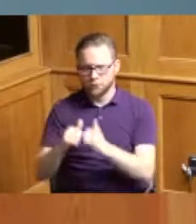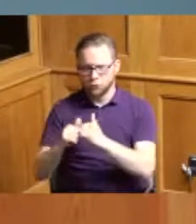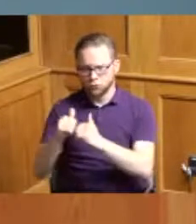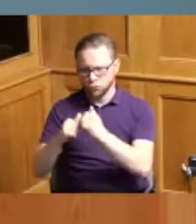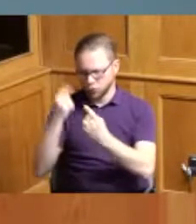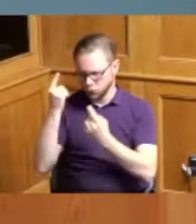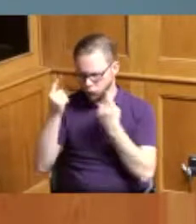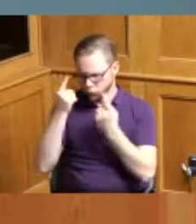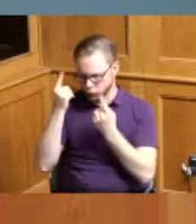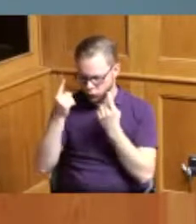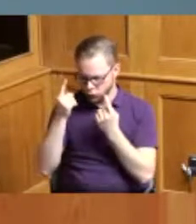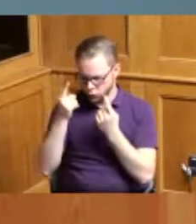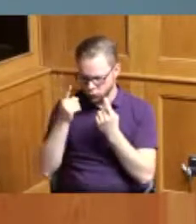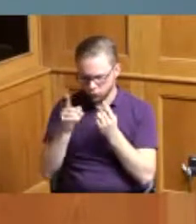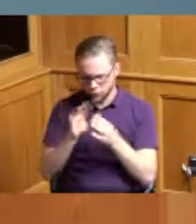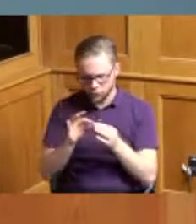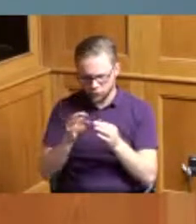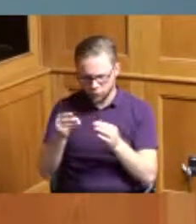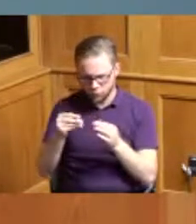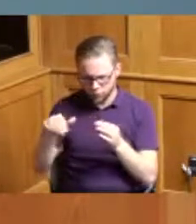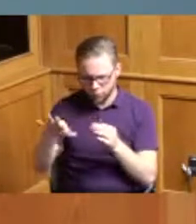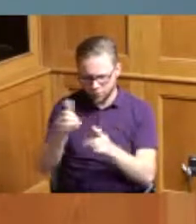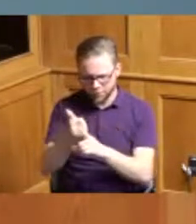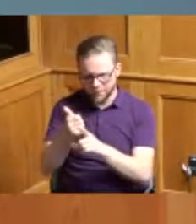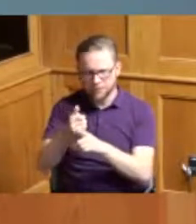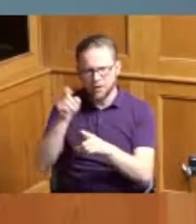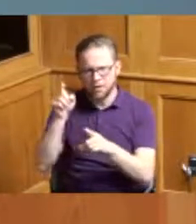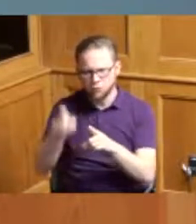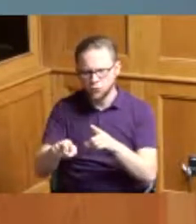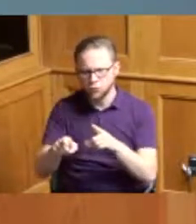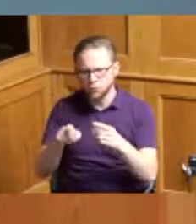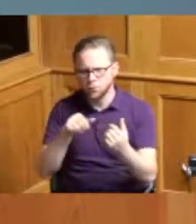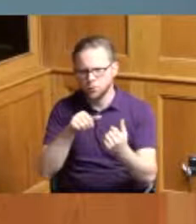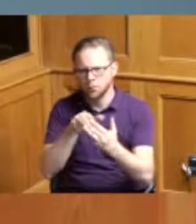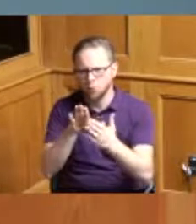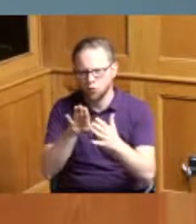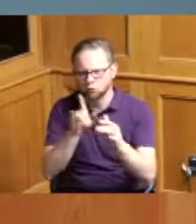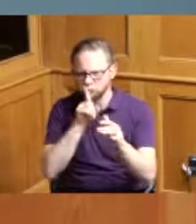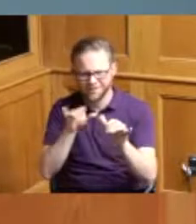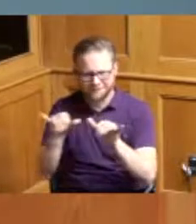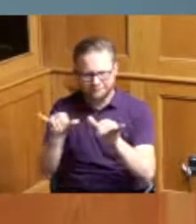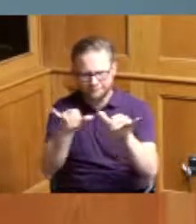you said the properties should be treated similarly and I was just wondering when I